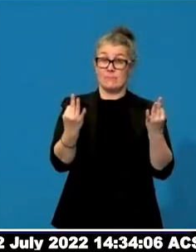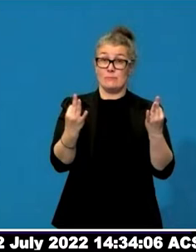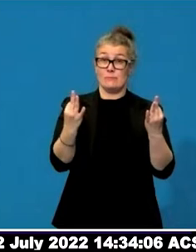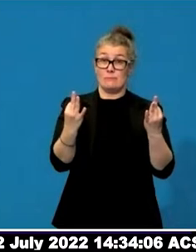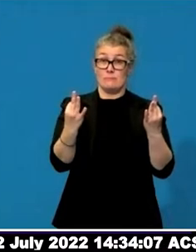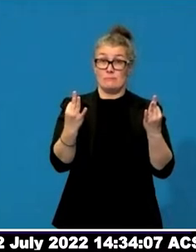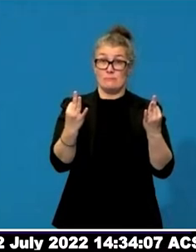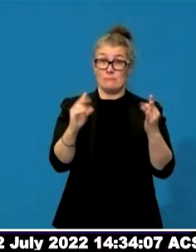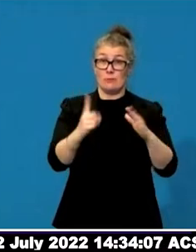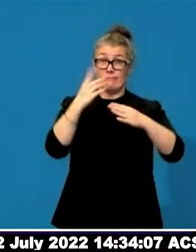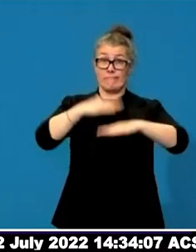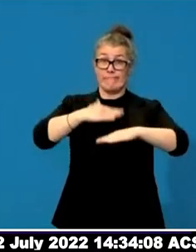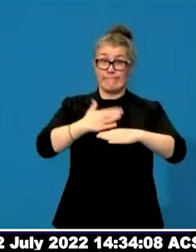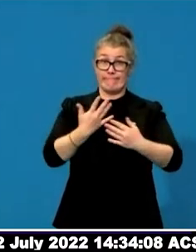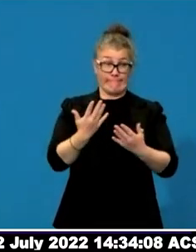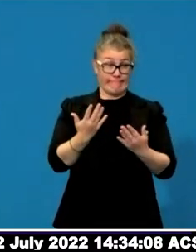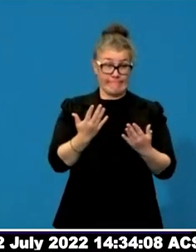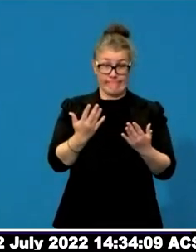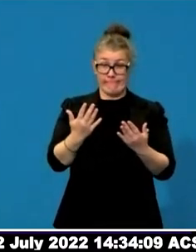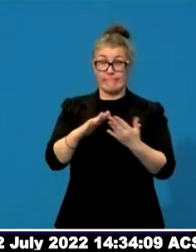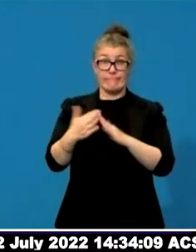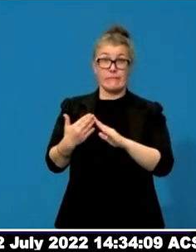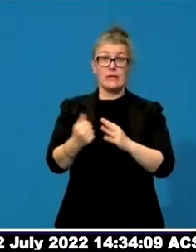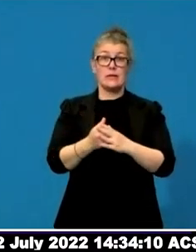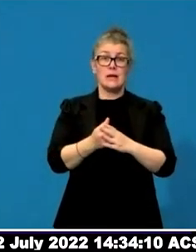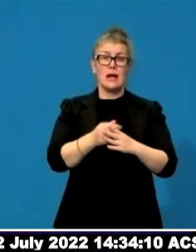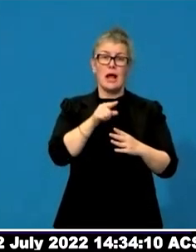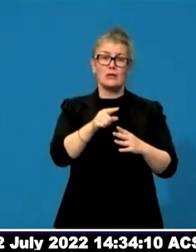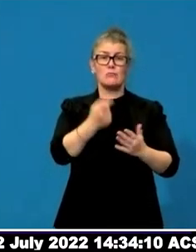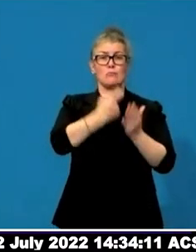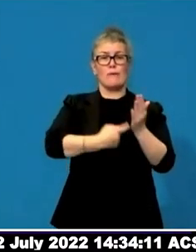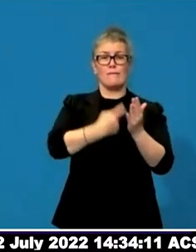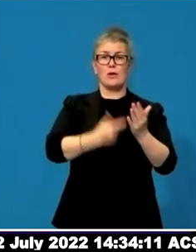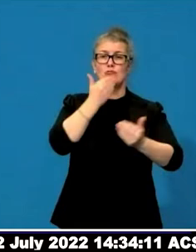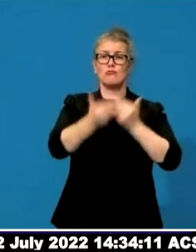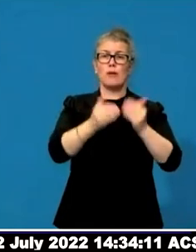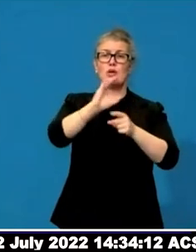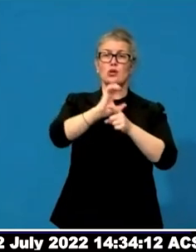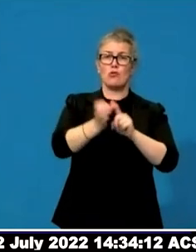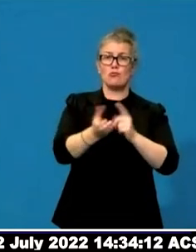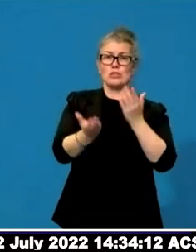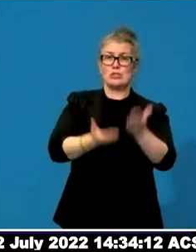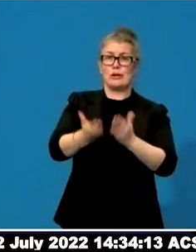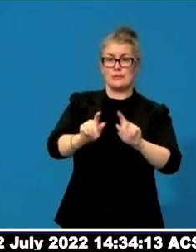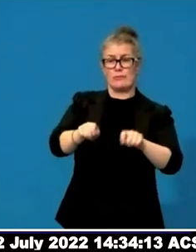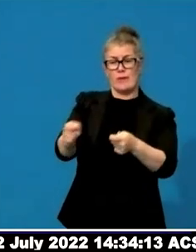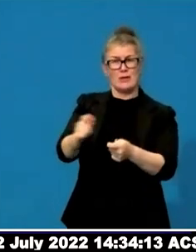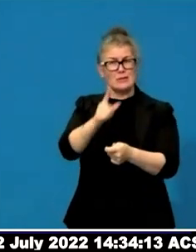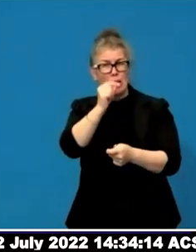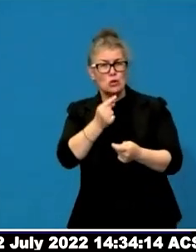And you refer to the term "cultural services provider". Can you explain to the Commissioners your thinking behind that? Absolutely.